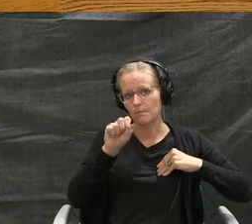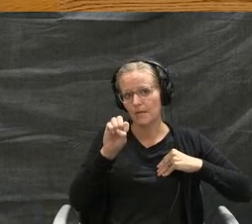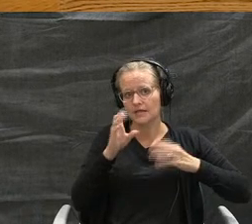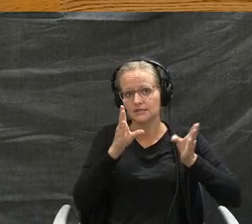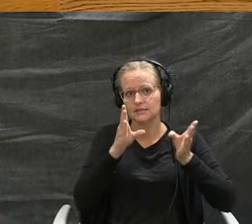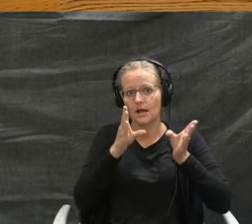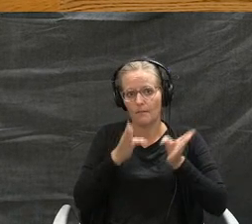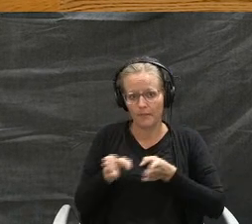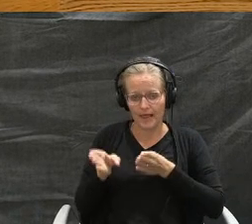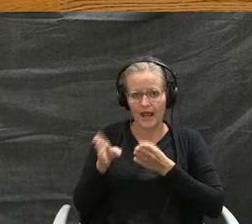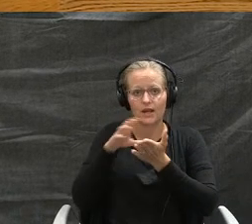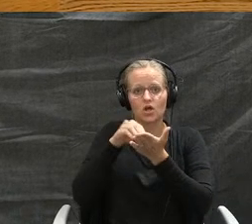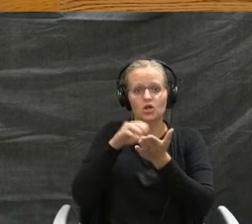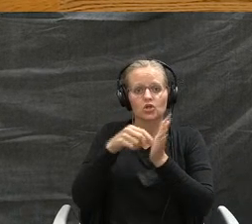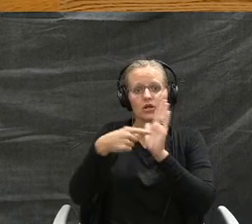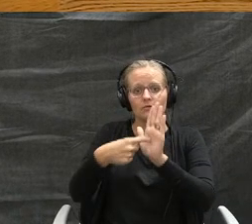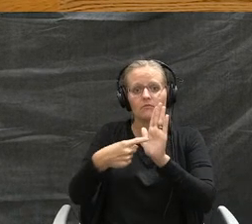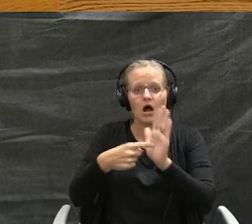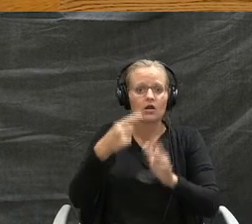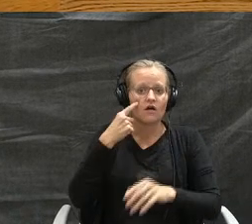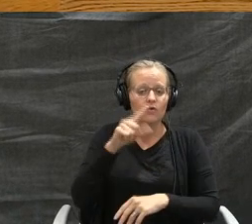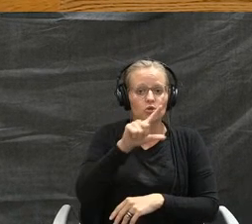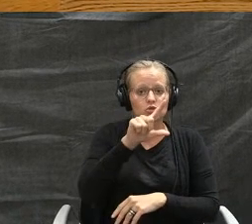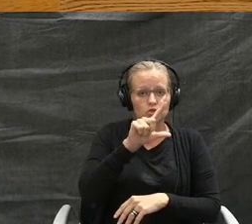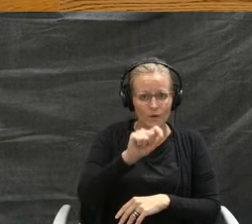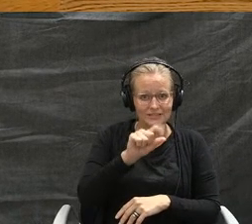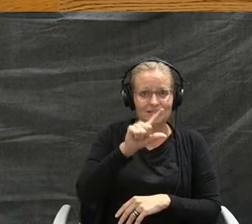2021. 2020-2021 school year another COVID-19 related